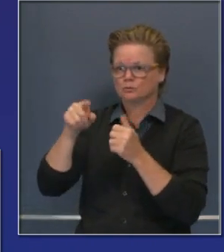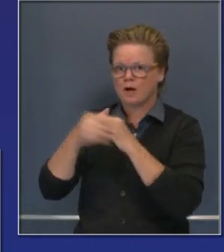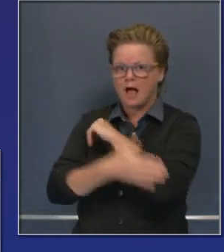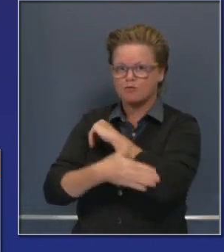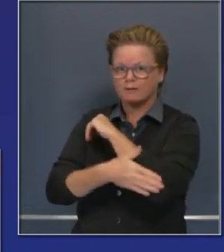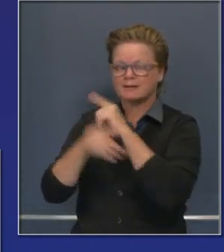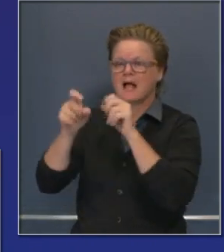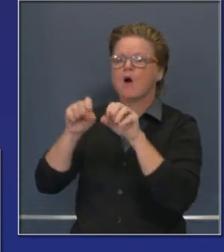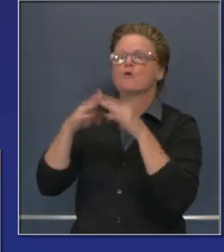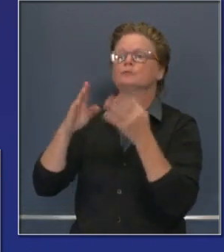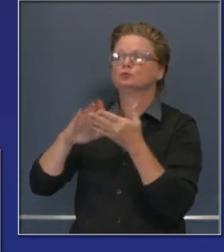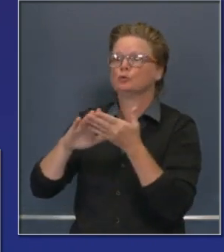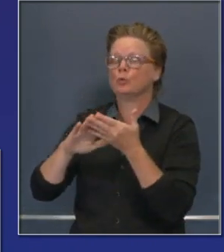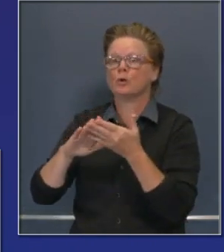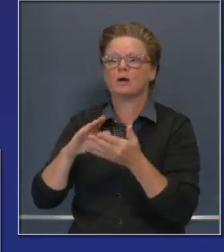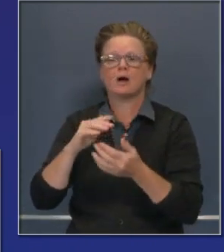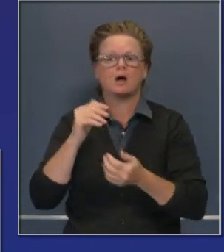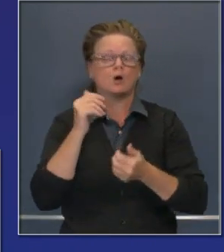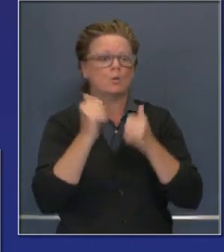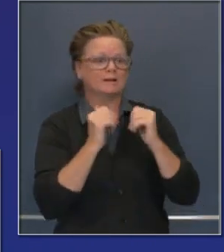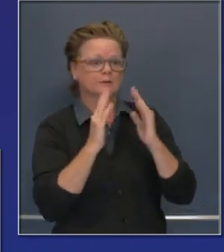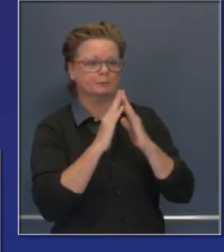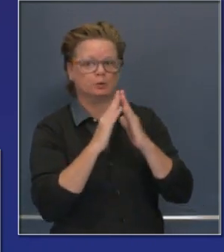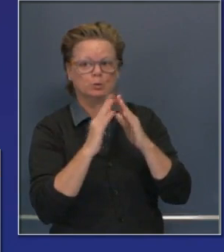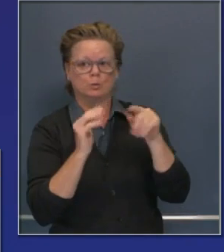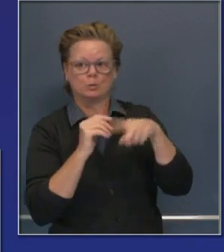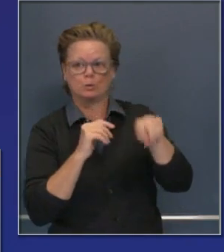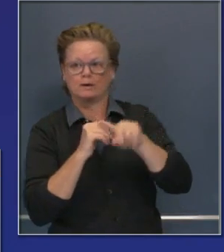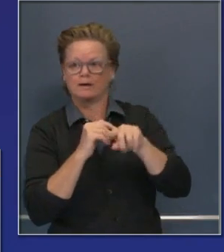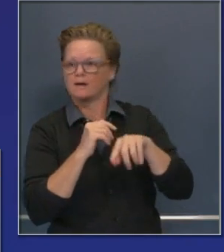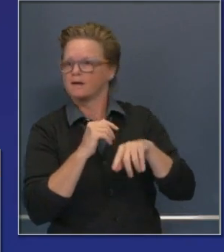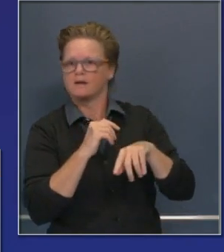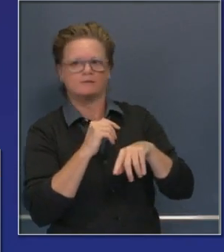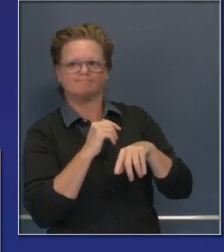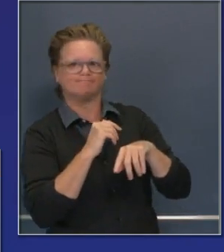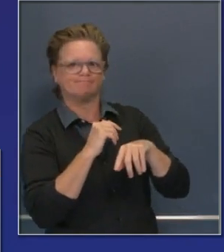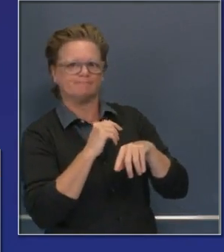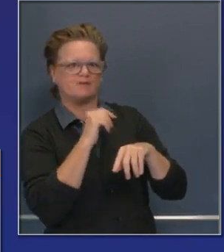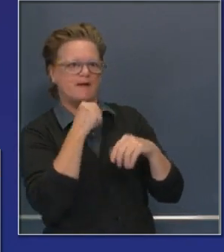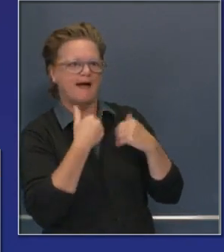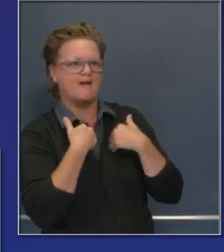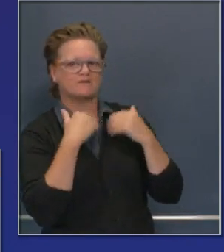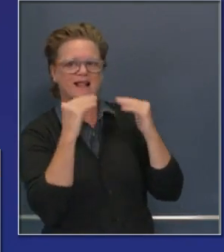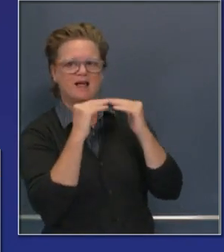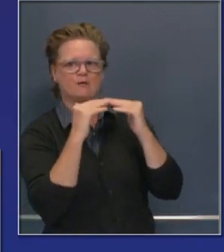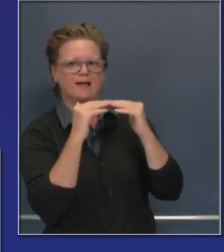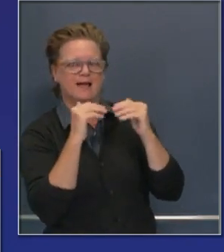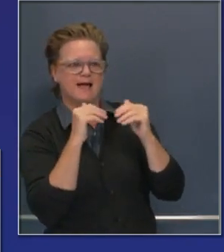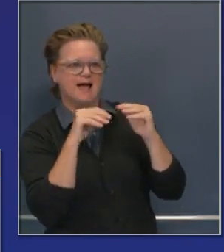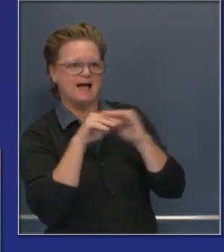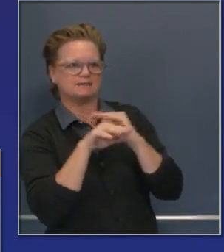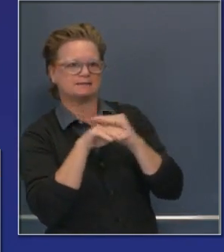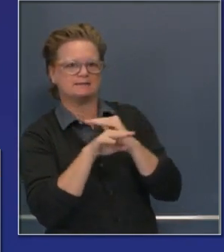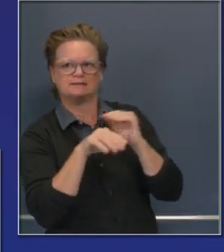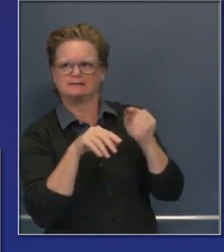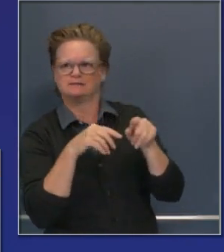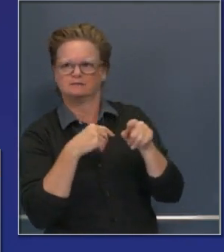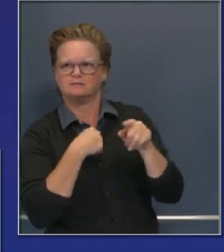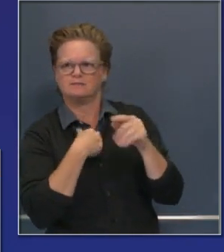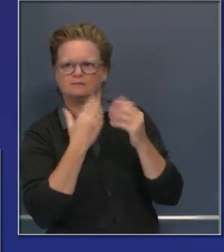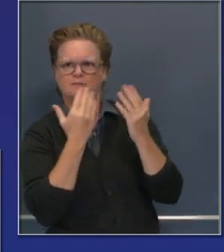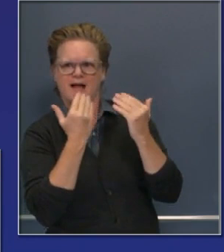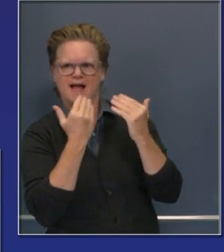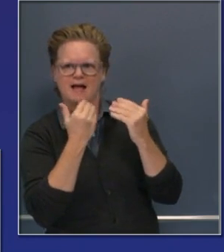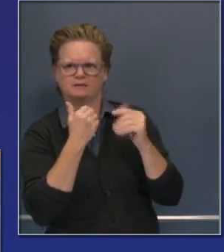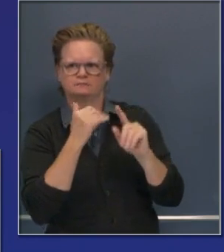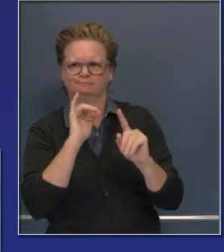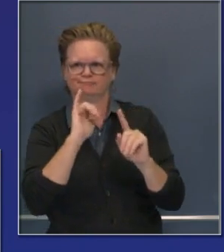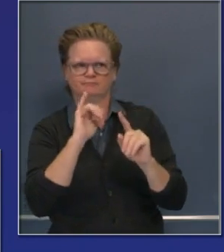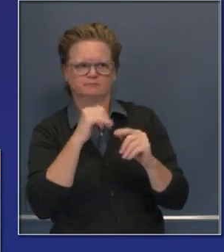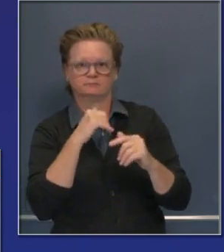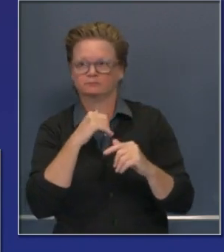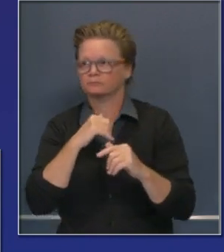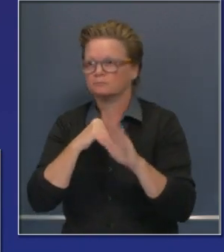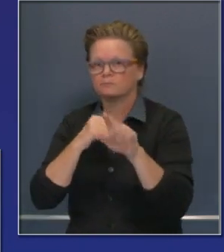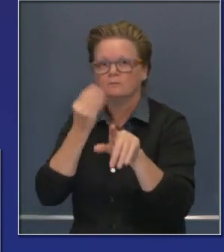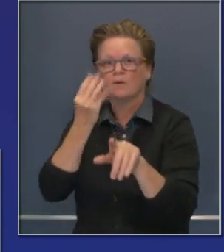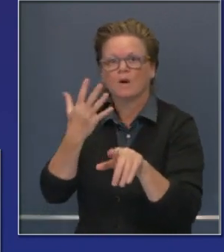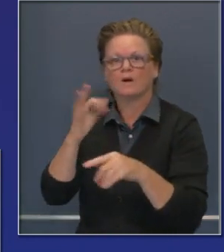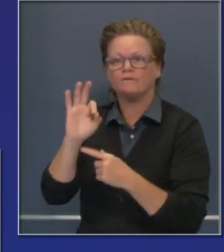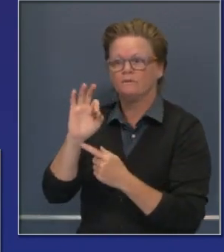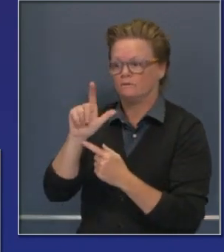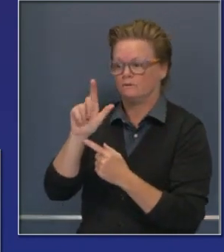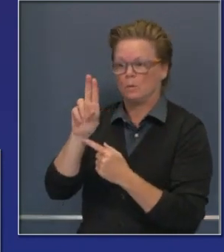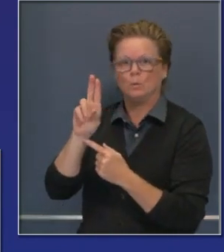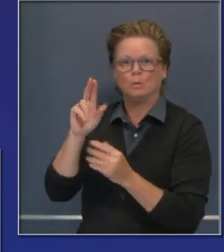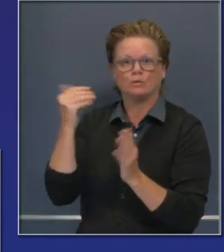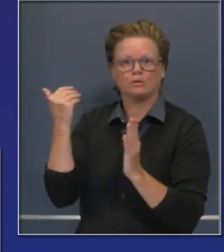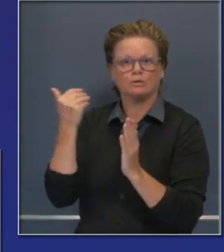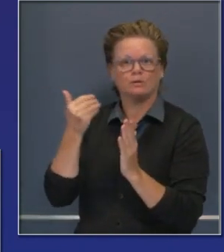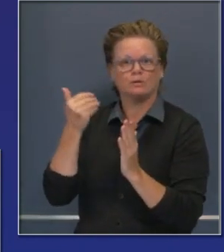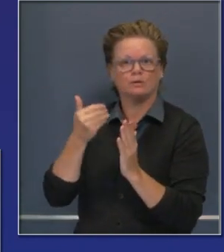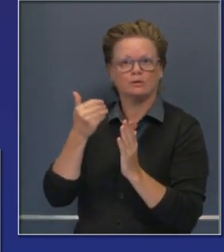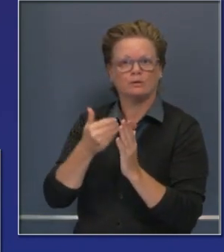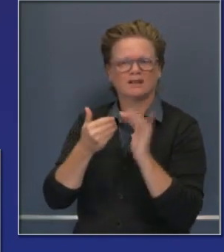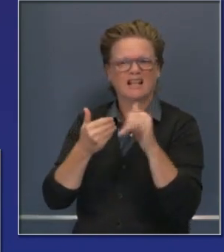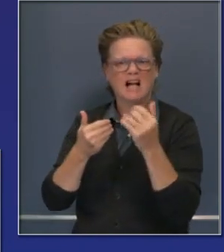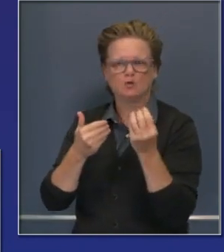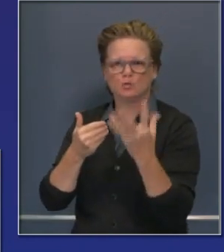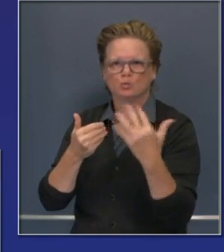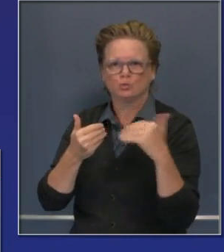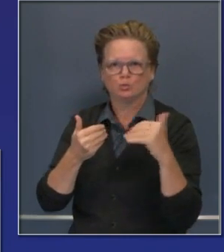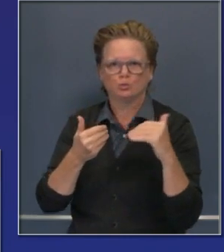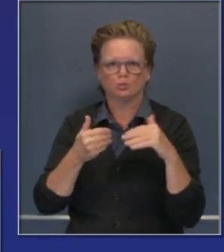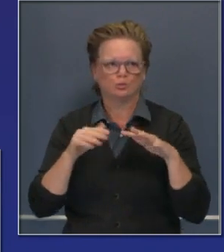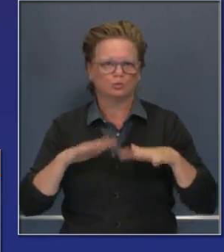STATE OF CALIFORNIA, SO WE HAVE A REAL SENSE OF THE COMMUNITY SPREAD PARTICULARLY AS WE MOVE INTO THE FALL WE MOVE INTO FLU SEASON AND WE MOVE IN TO A CHALLENGING ENVIRONMENT WHERE WE